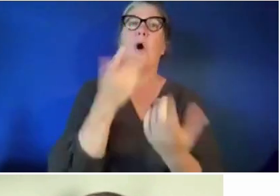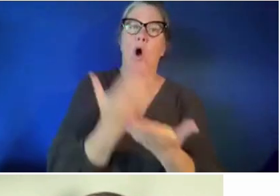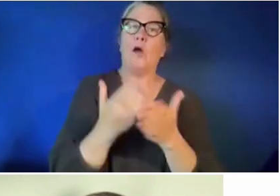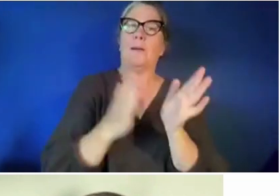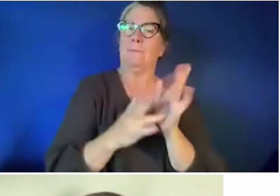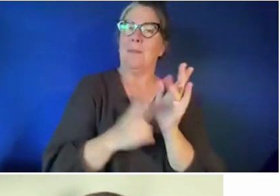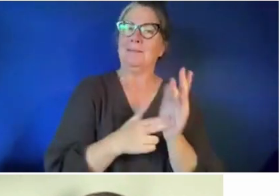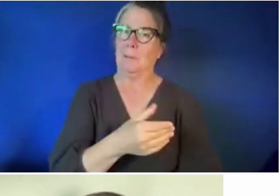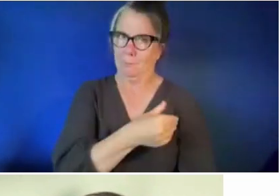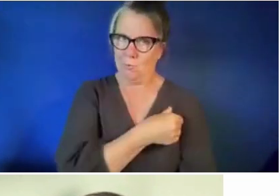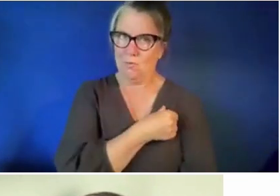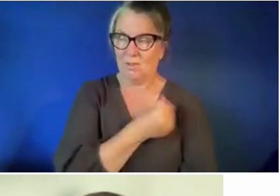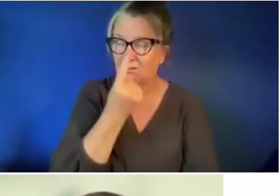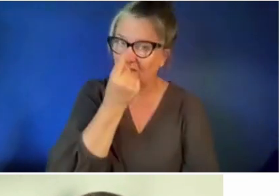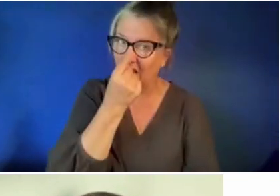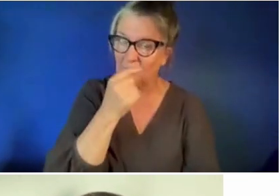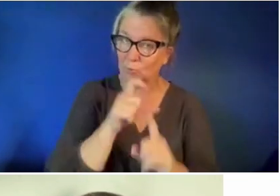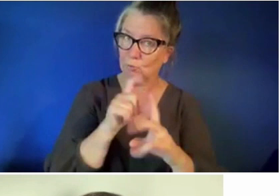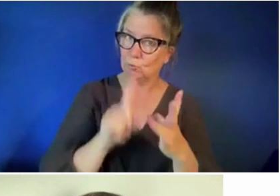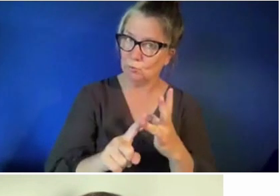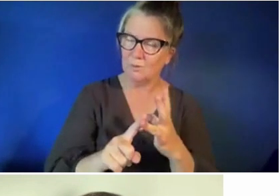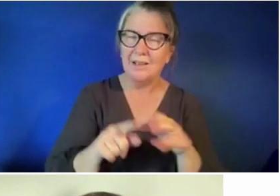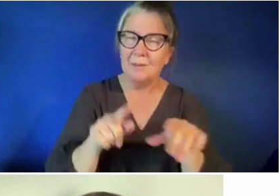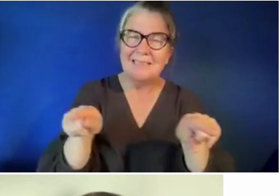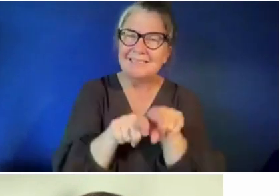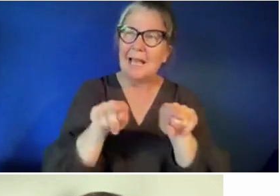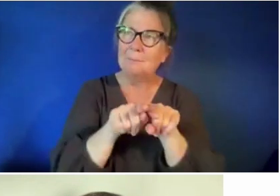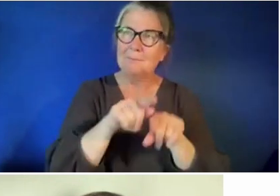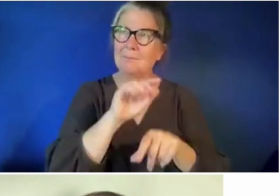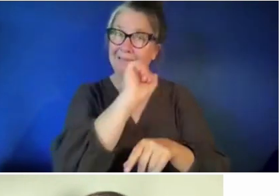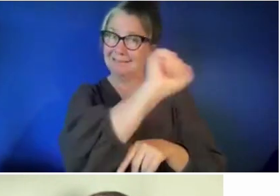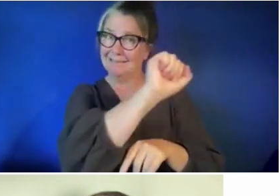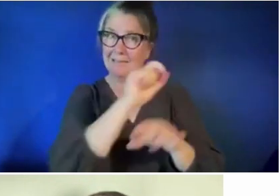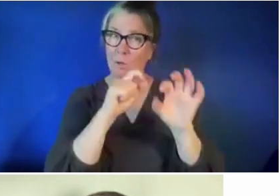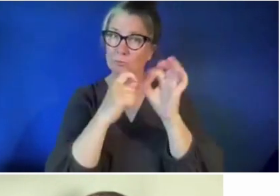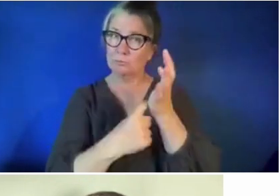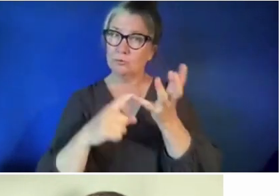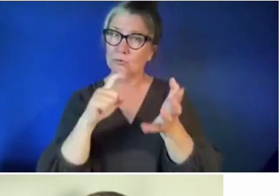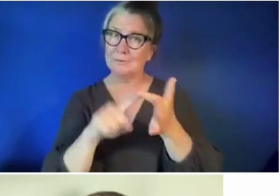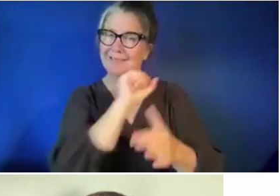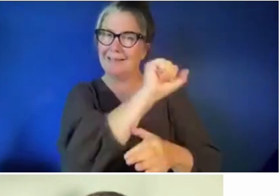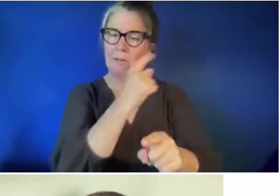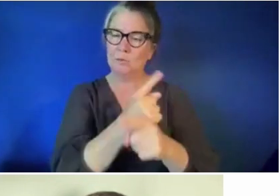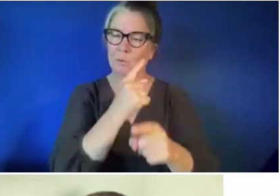but also, as Bruce said, making it really clear what's for response and what's not.